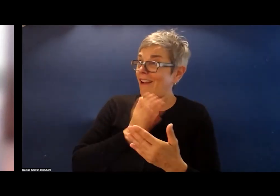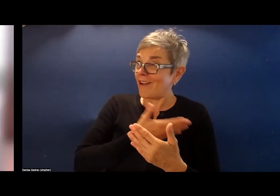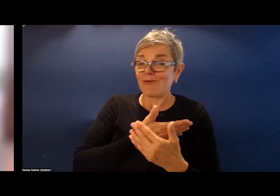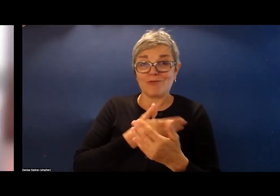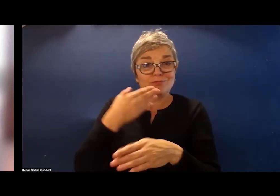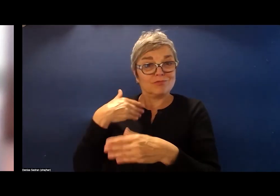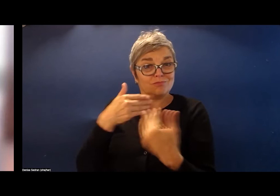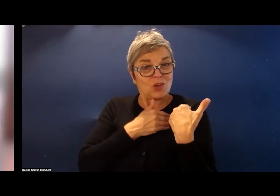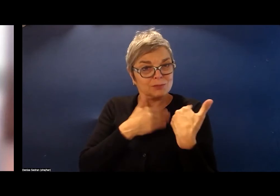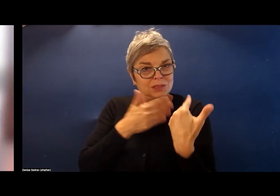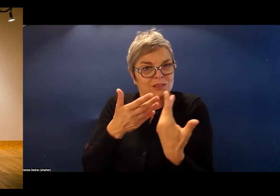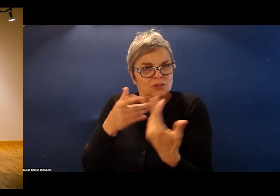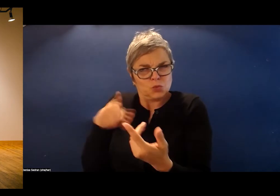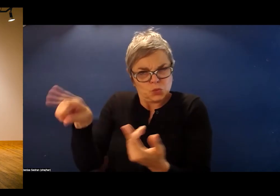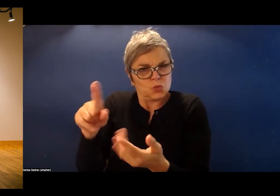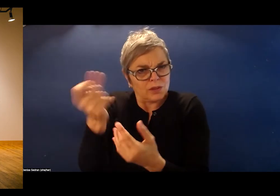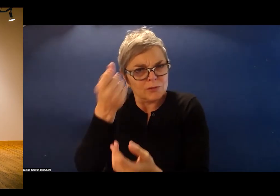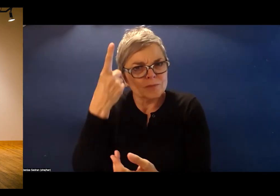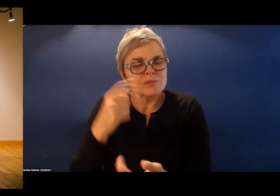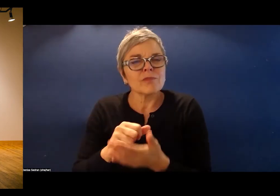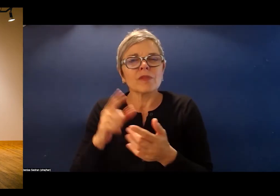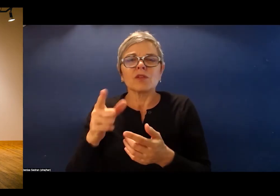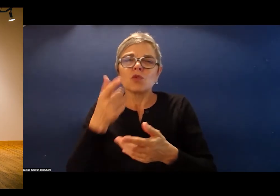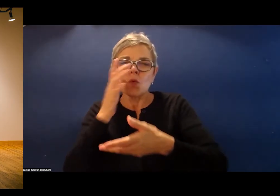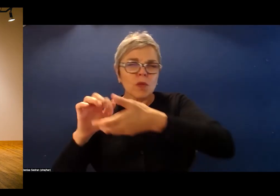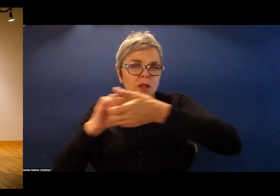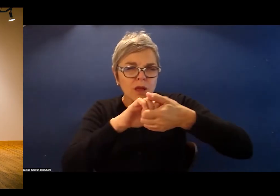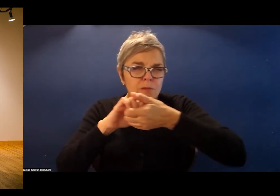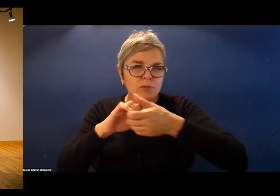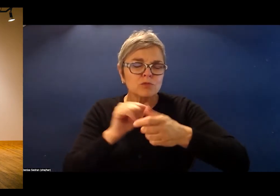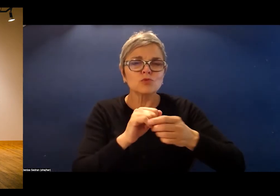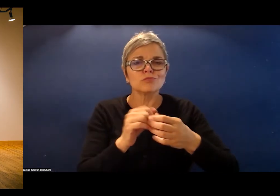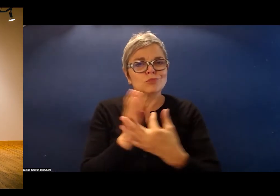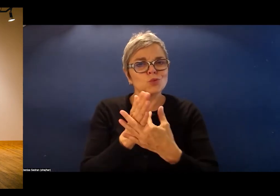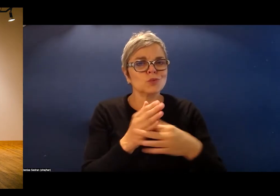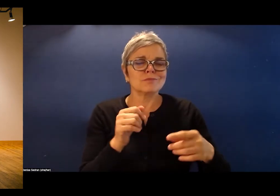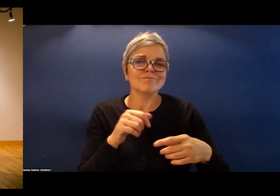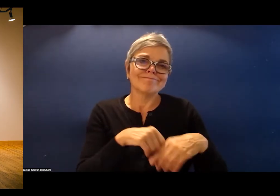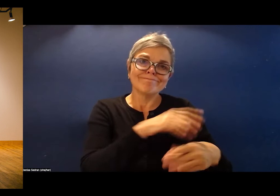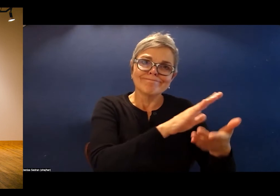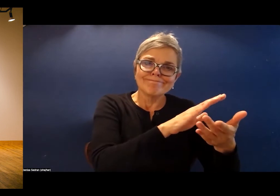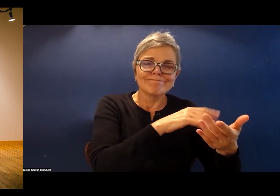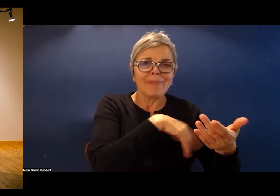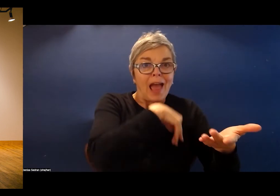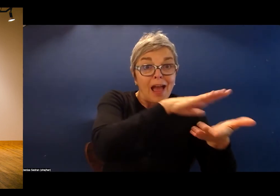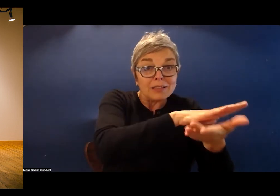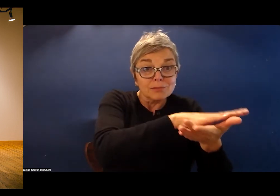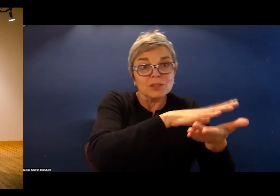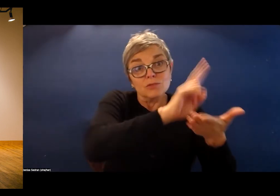and the museum world offers a really interesting opportunity for creating these comparisons that have been really useful